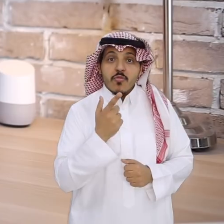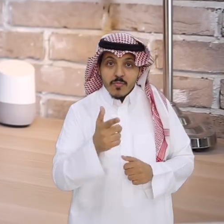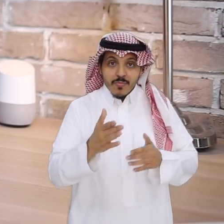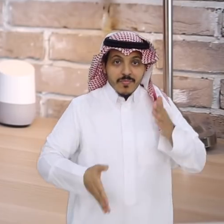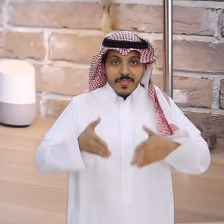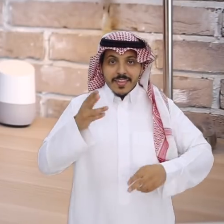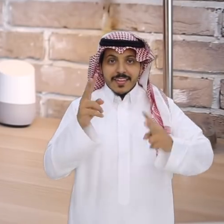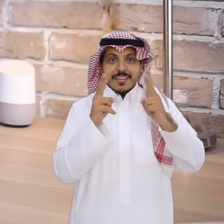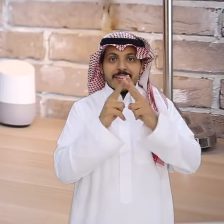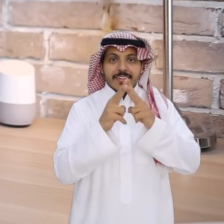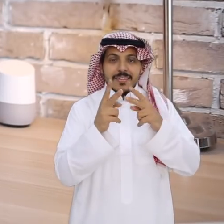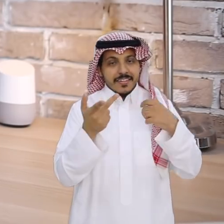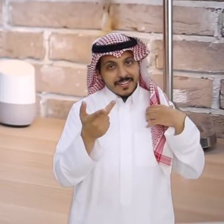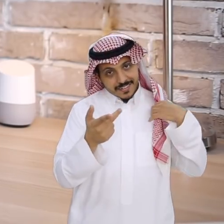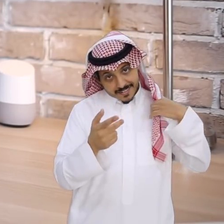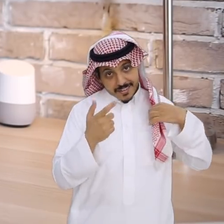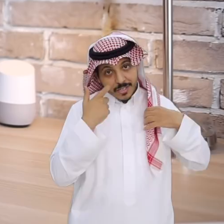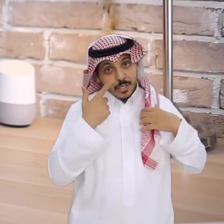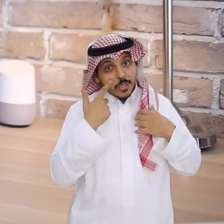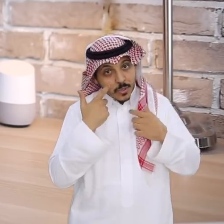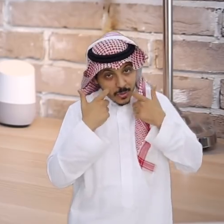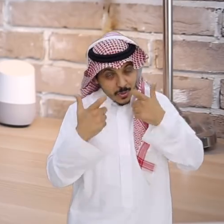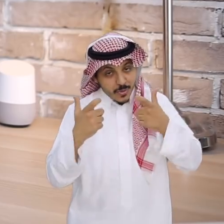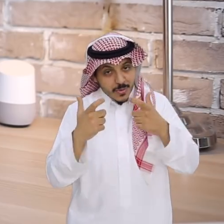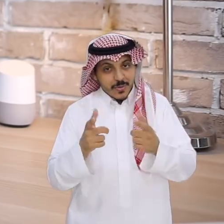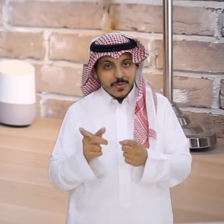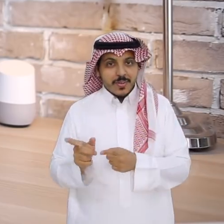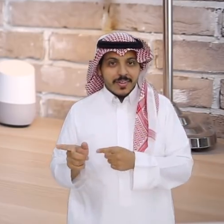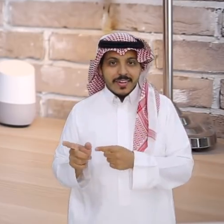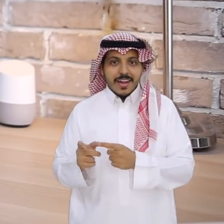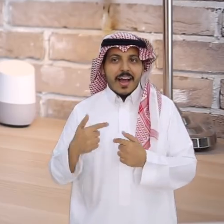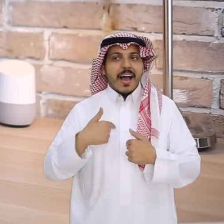If you are a robot lover, reconsider it!